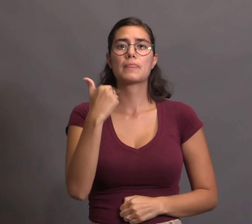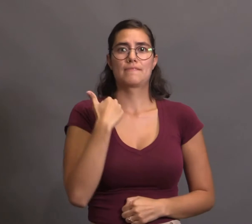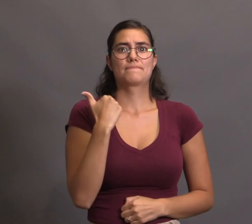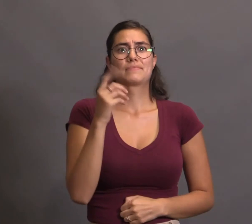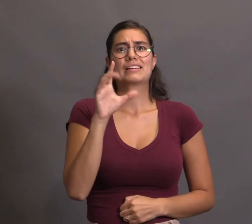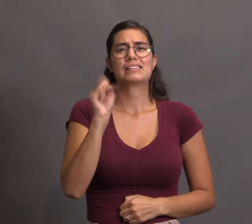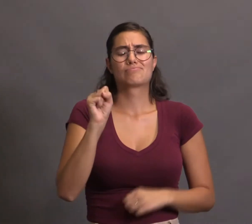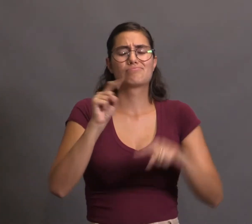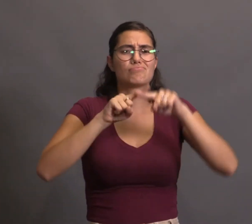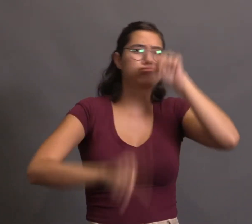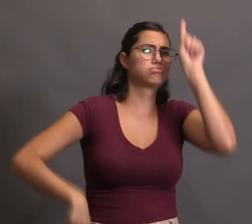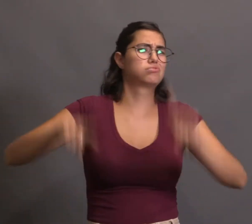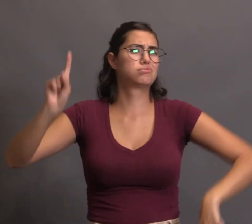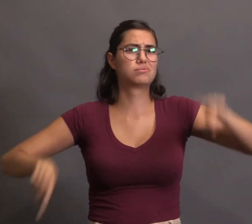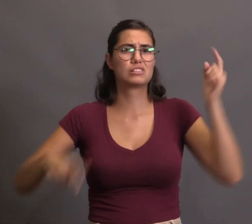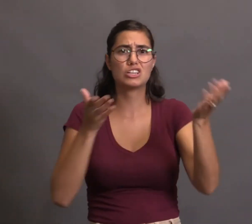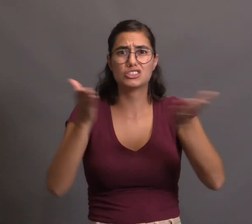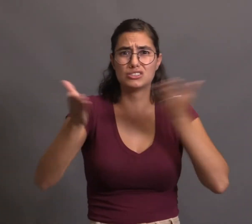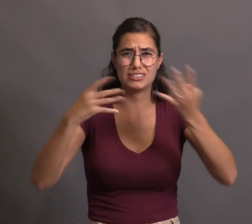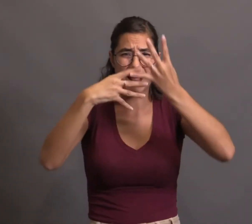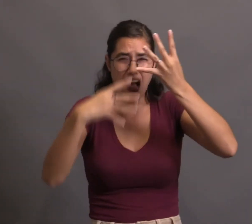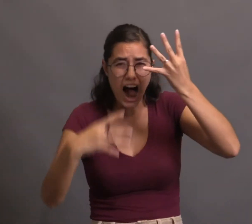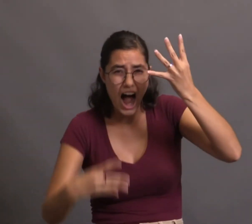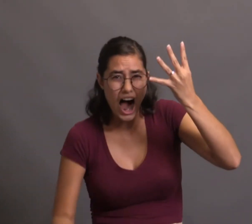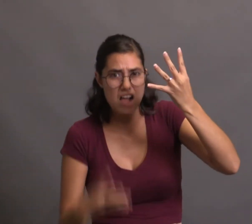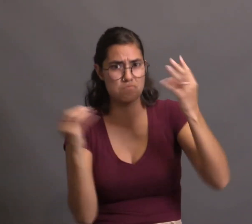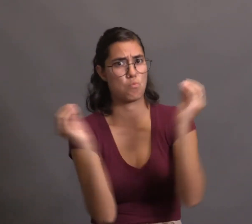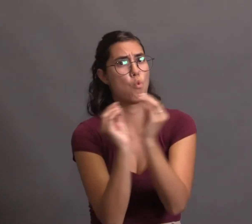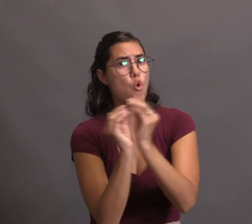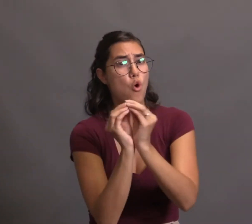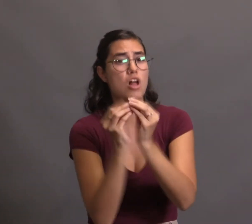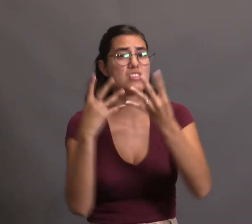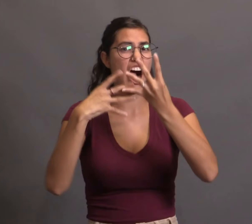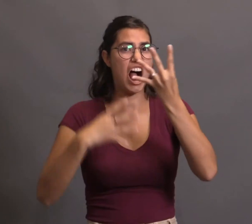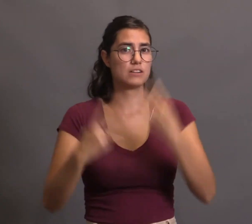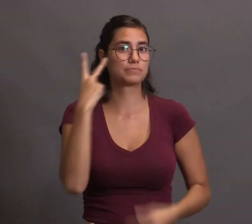DCS provides a wide array of services to the Deaf and Hard of Hearing community, including but not limited to: